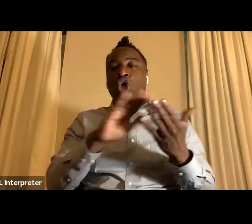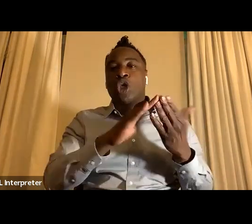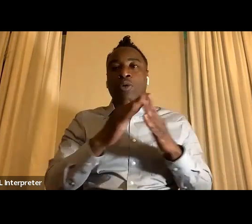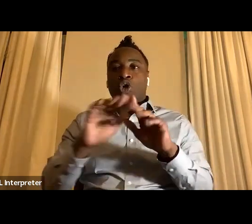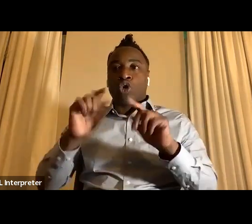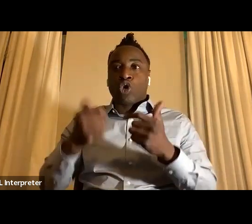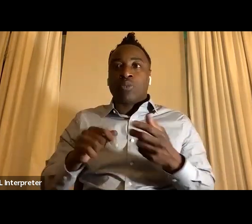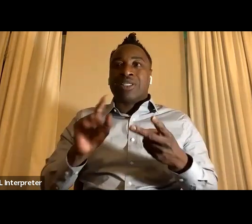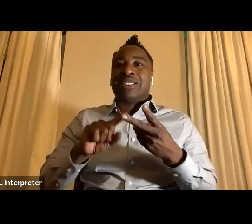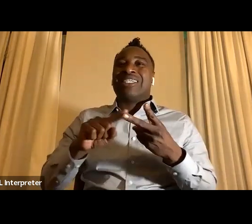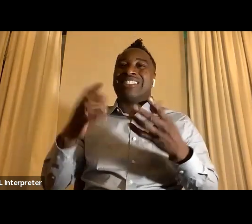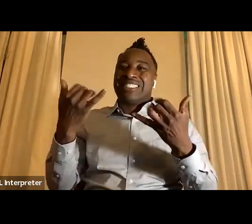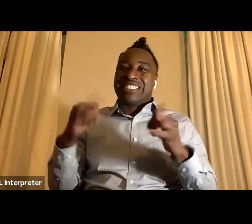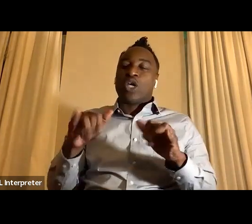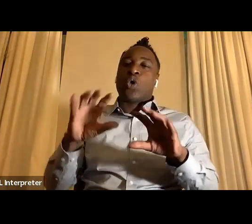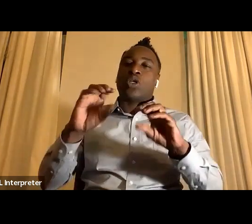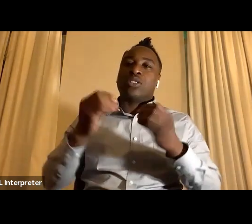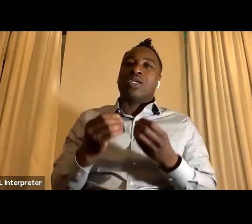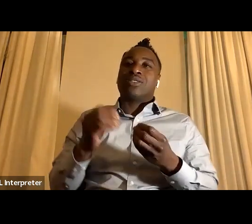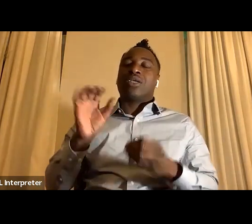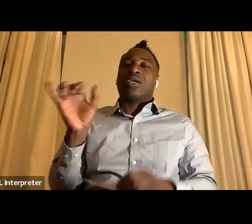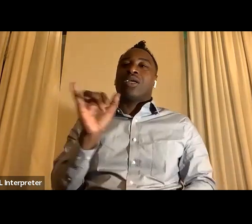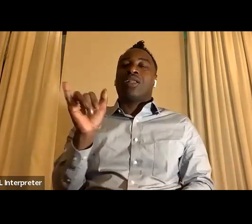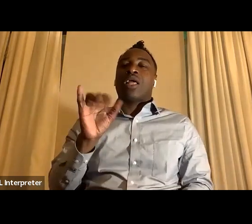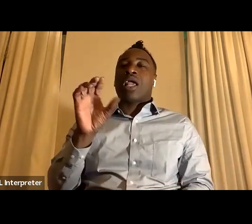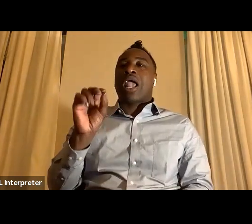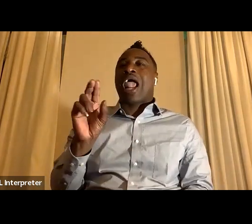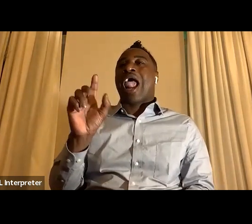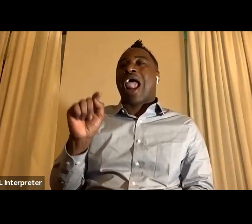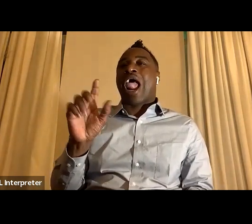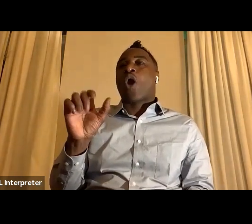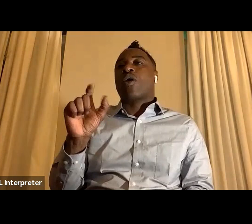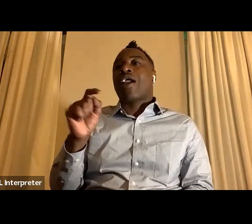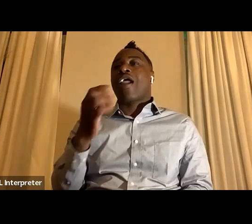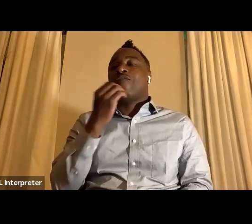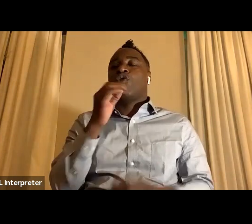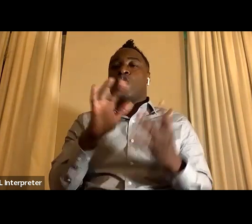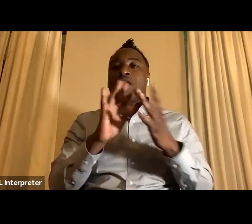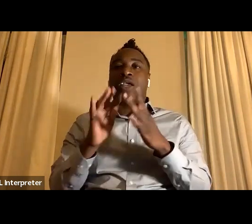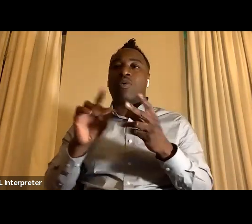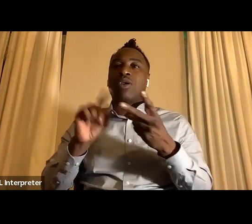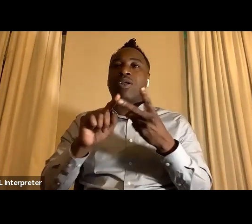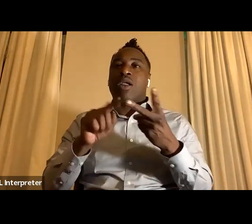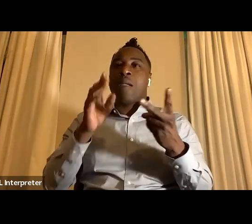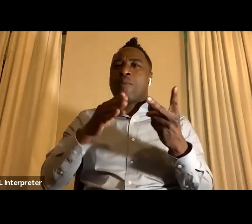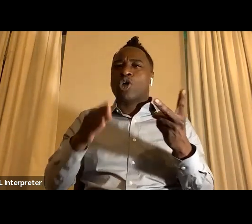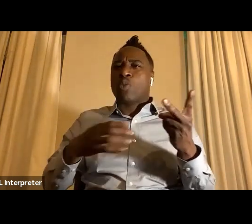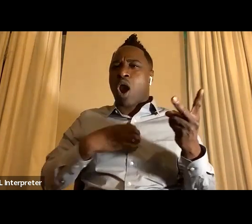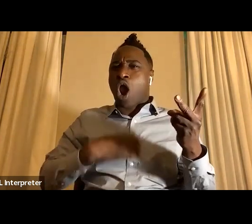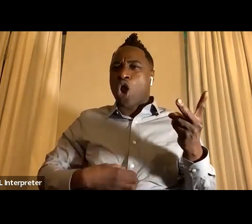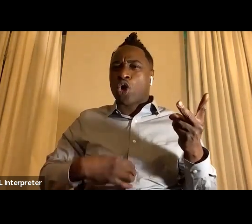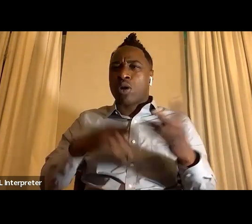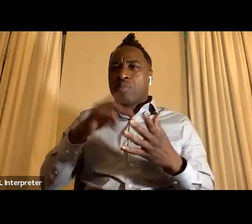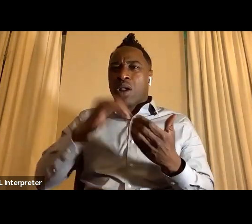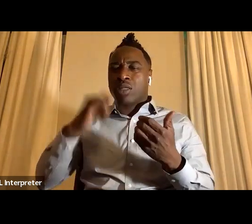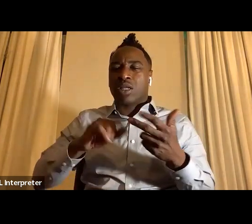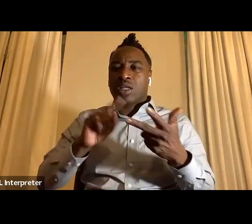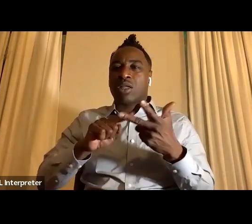like our wonderful partners like Outcast Food Network. The. Baltimore Hunger Project and the Maryland Food Bank that are trying to step